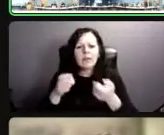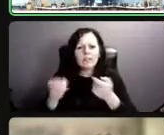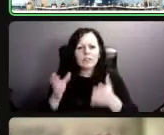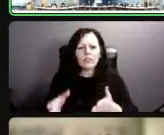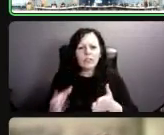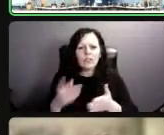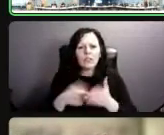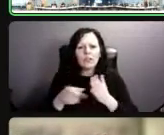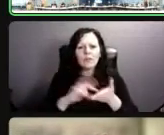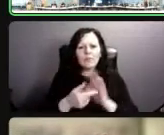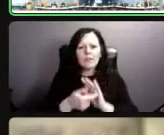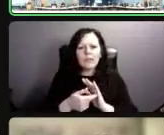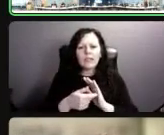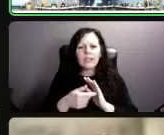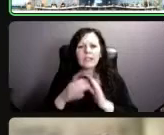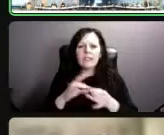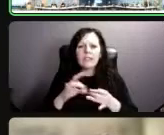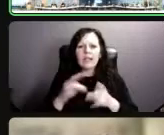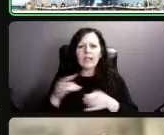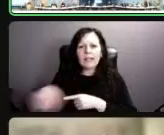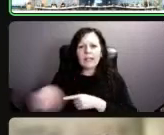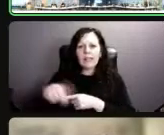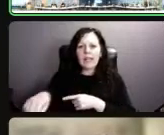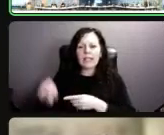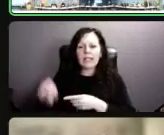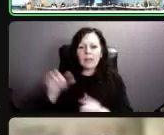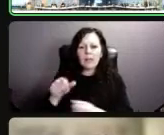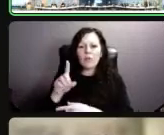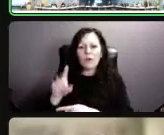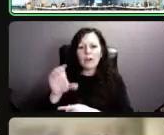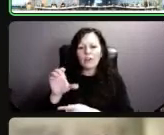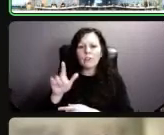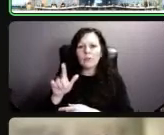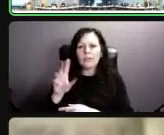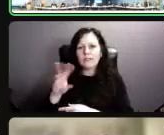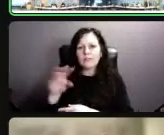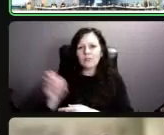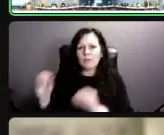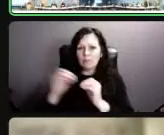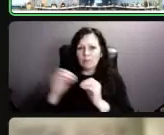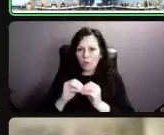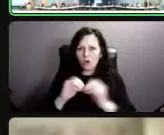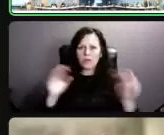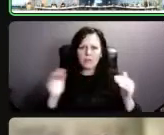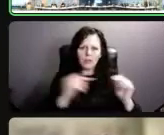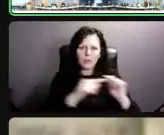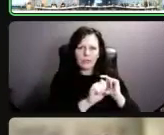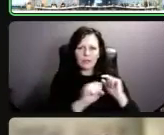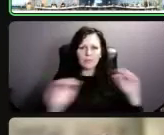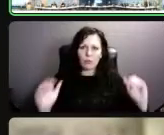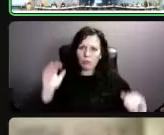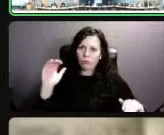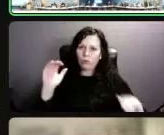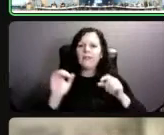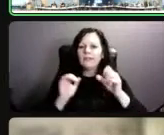WAS TALKING ABOUT. YES. FOR A CITY MANAGER THAT WHAT